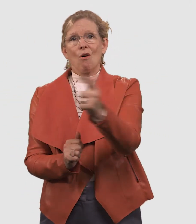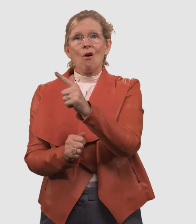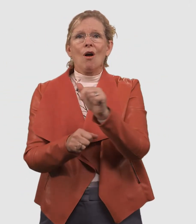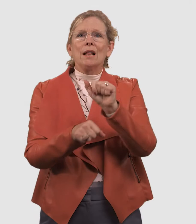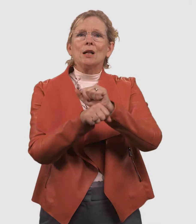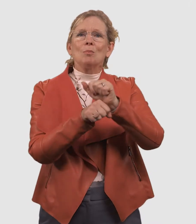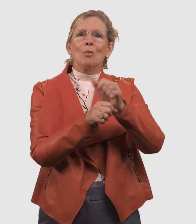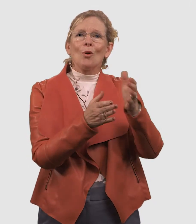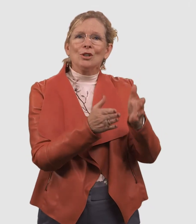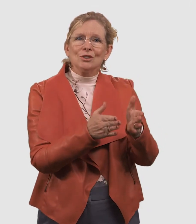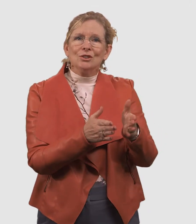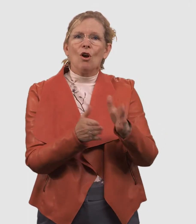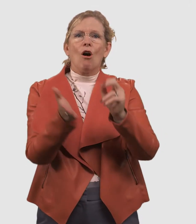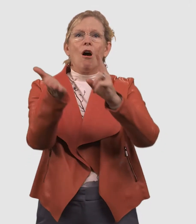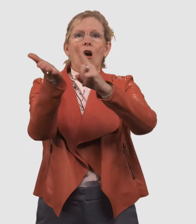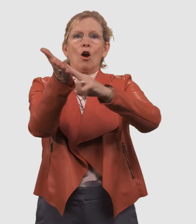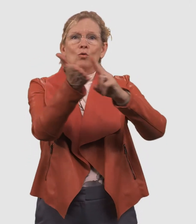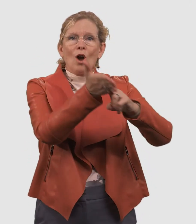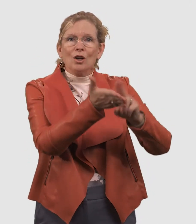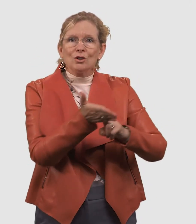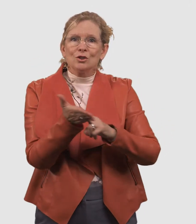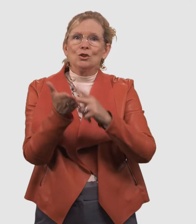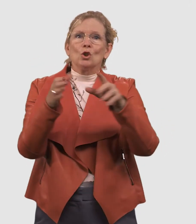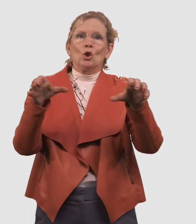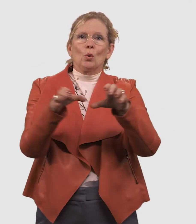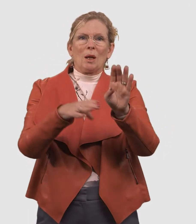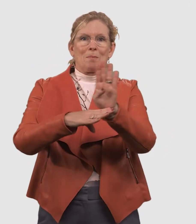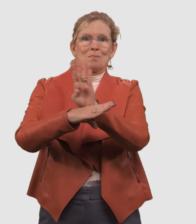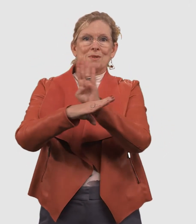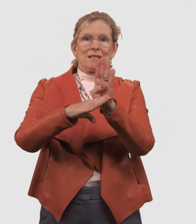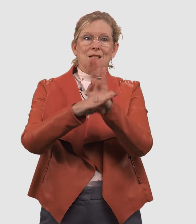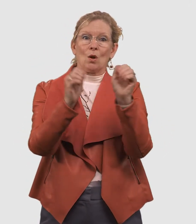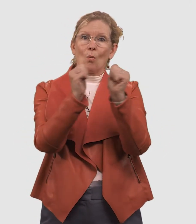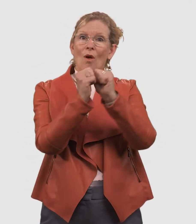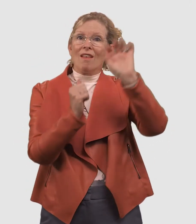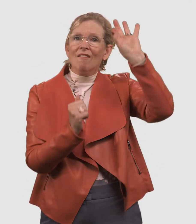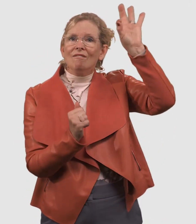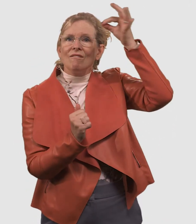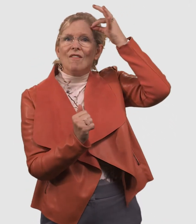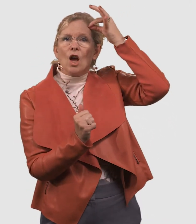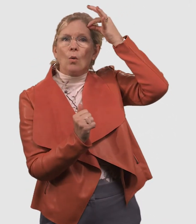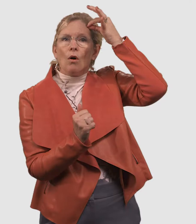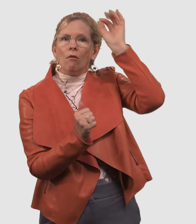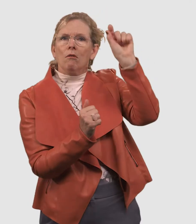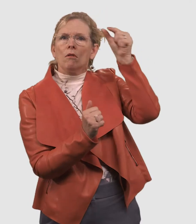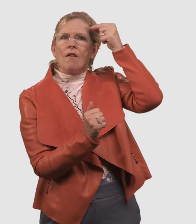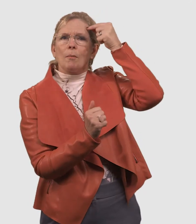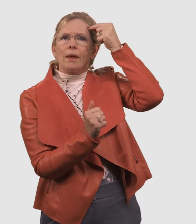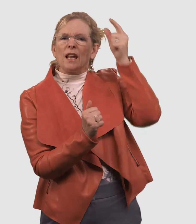requiring all employees of contractors doing business with the federal government